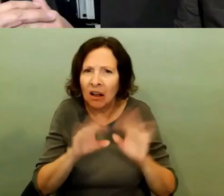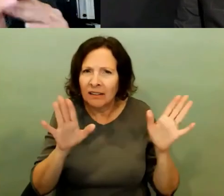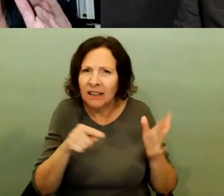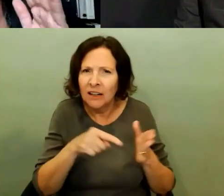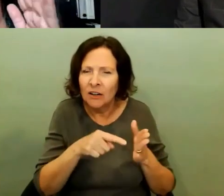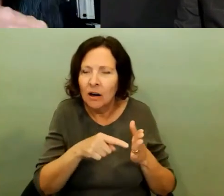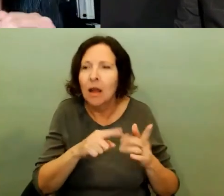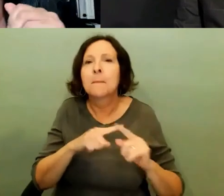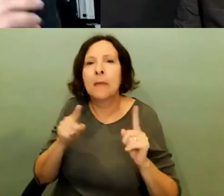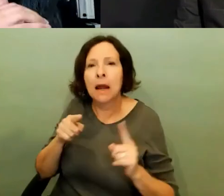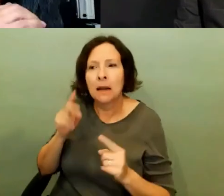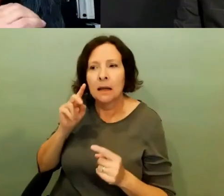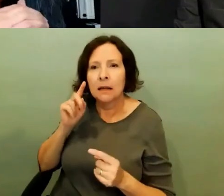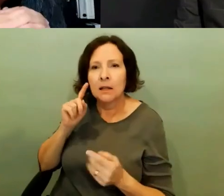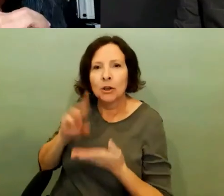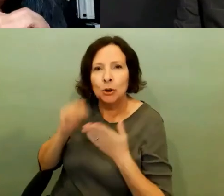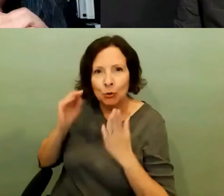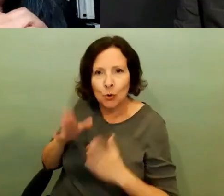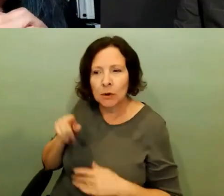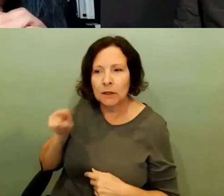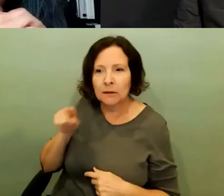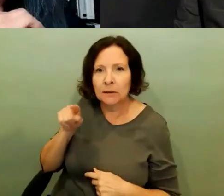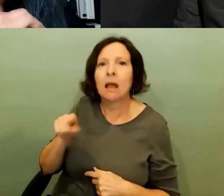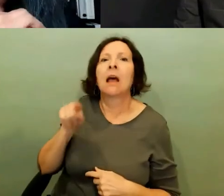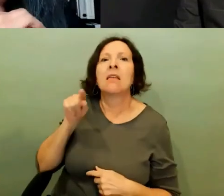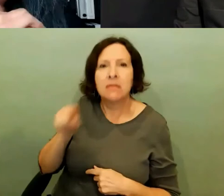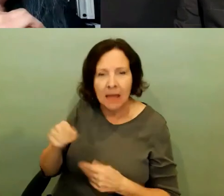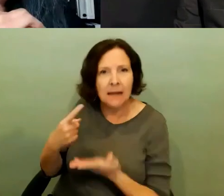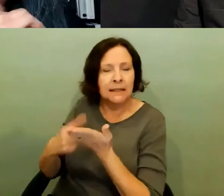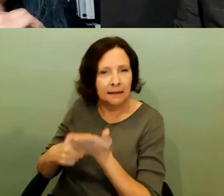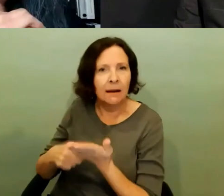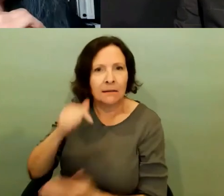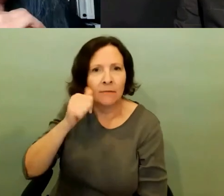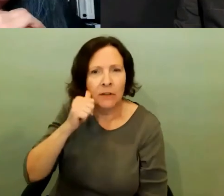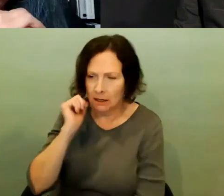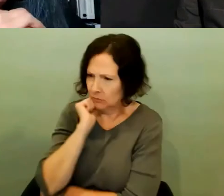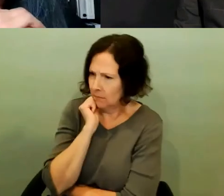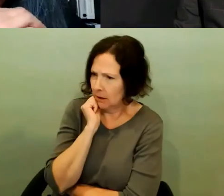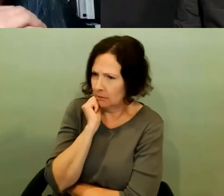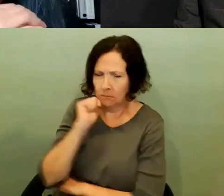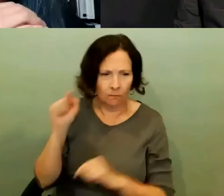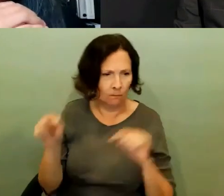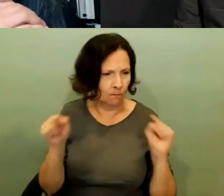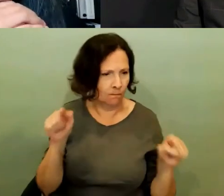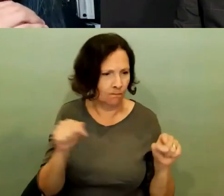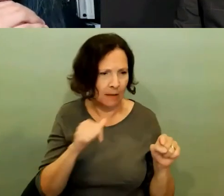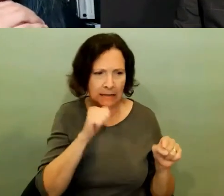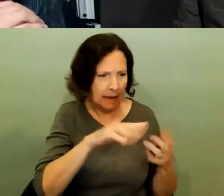words our students – our surveys – were not capturing them. So I think it's great to capture